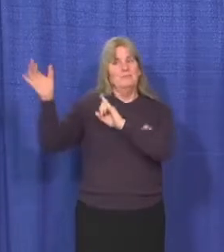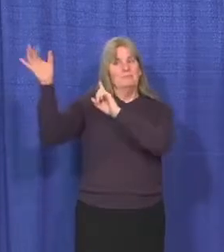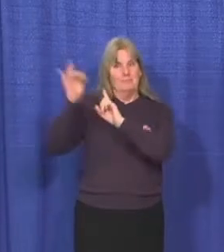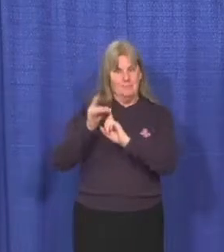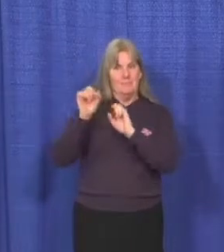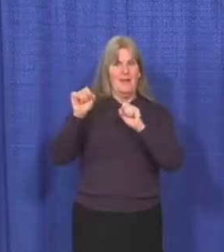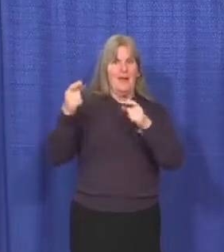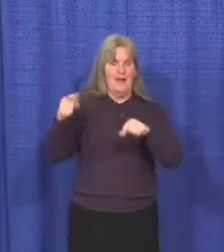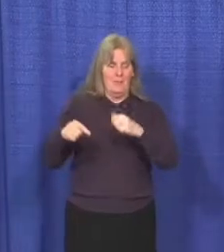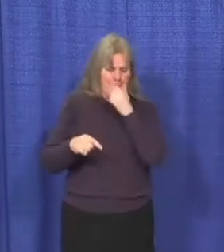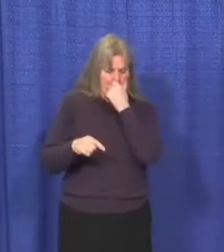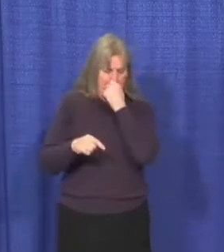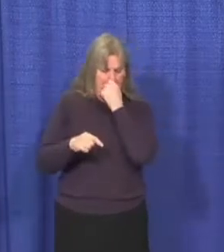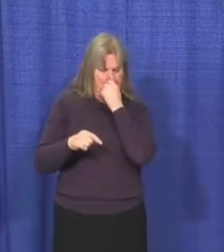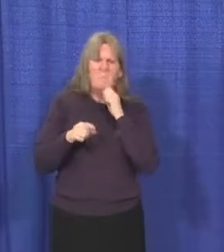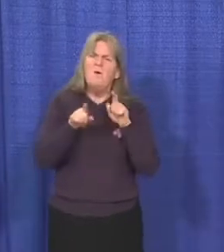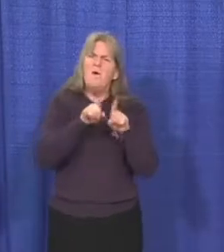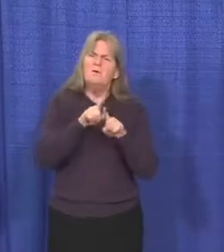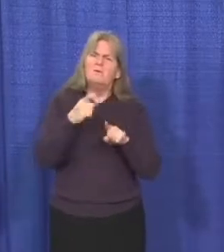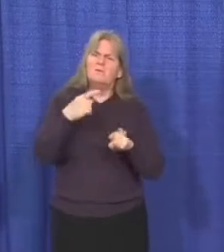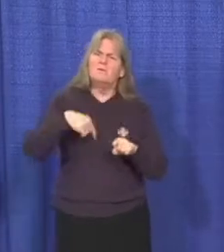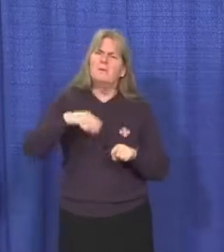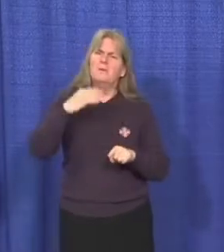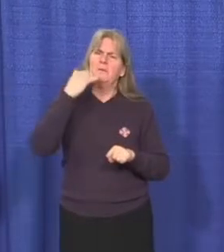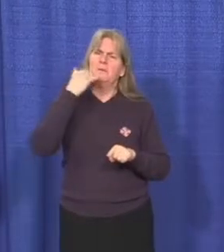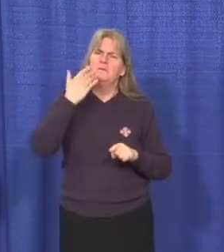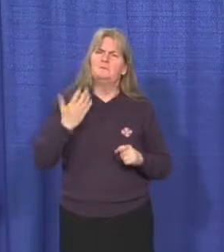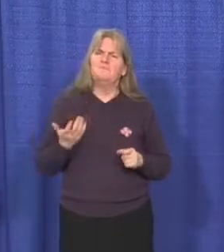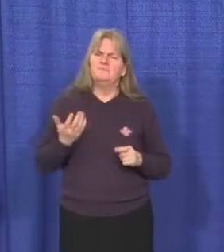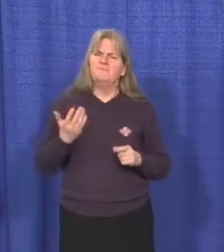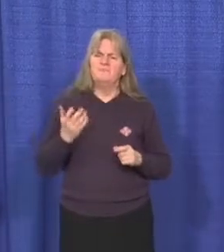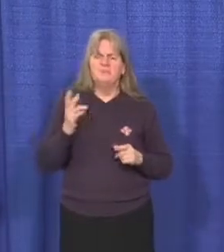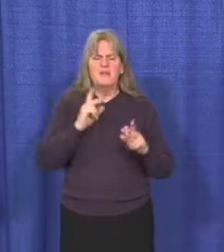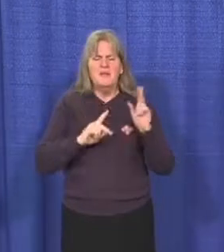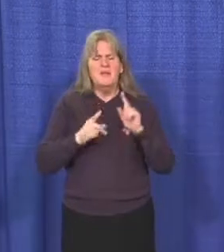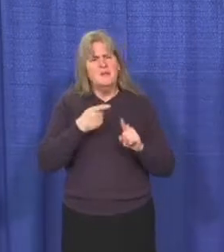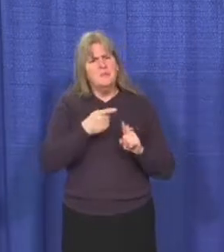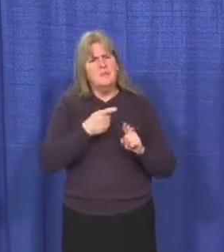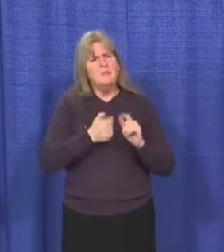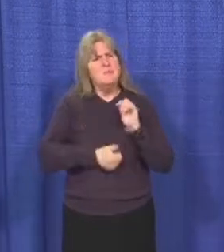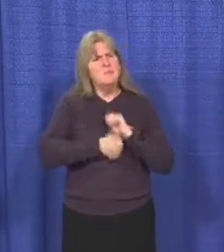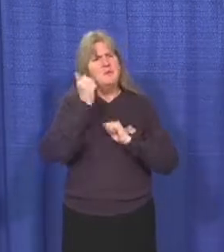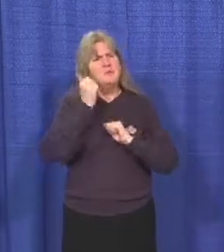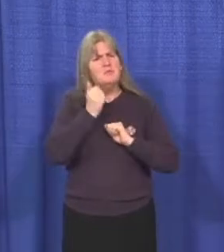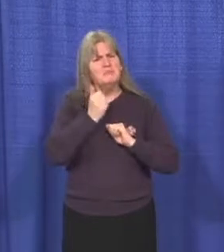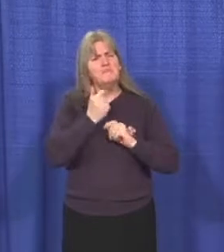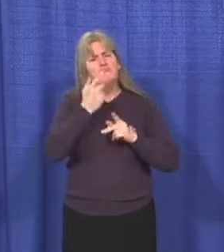present risk and people are being careful and are doing the